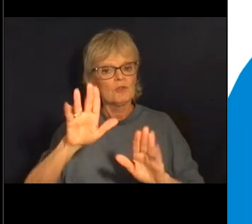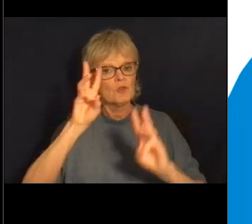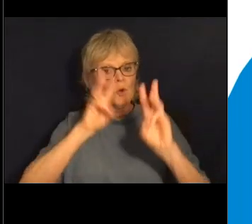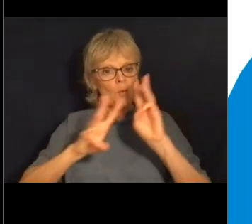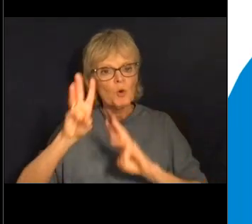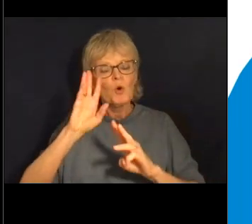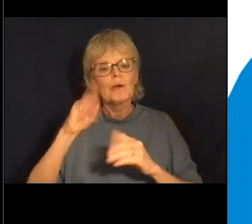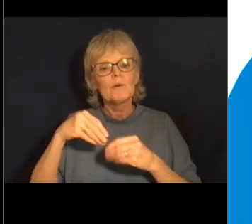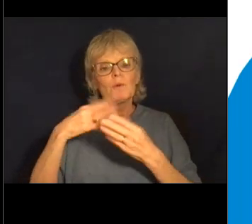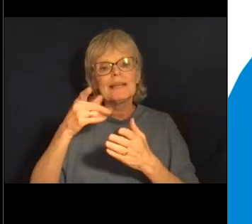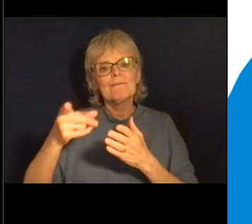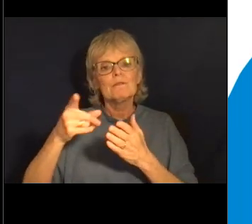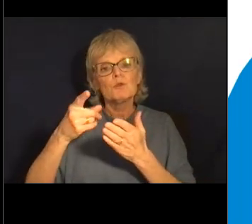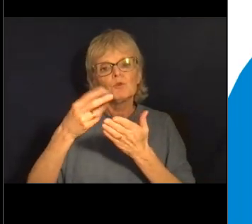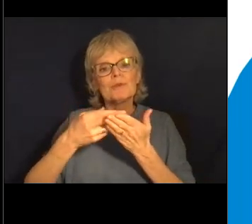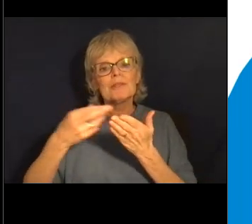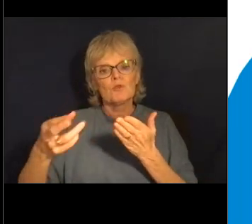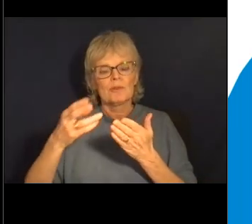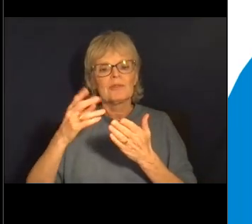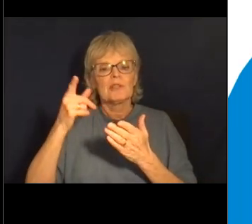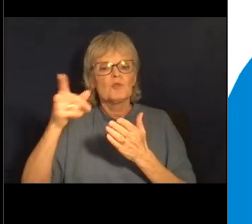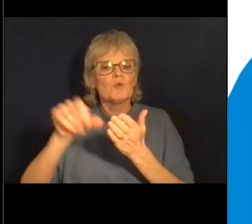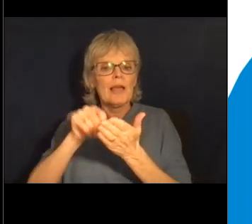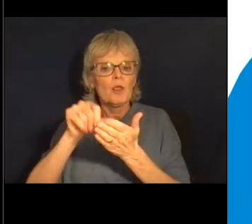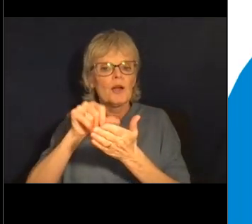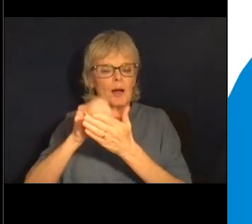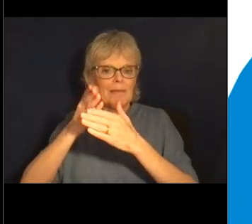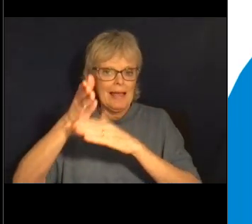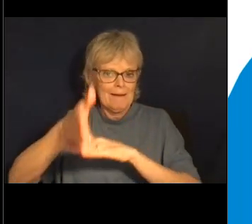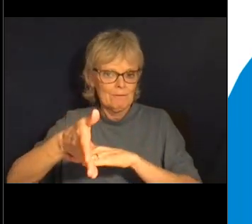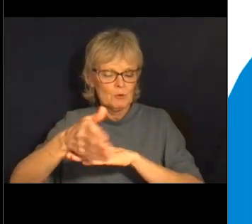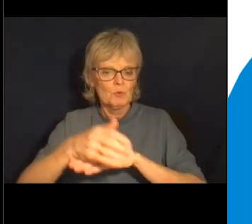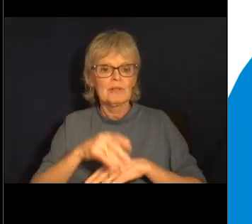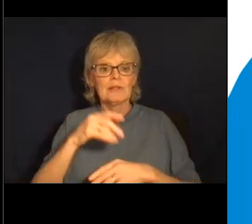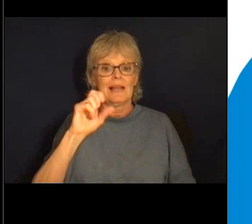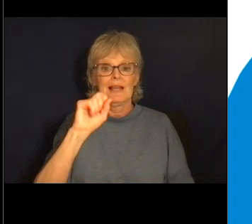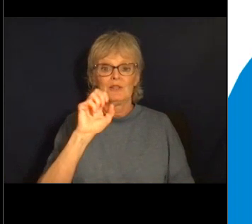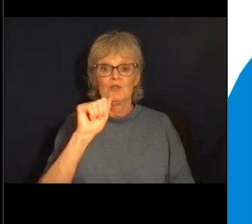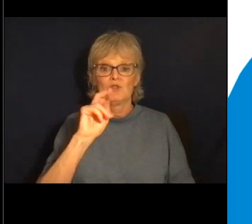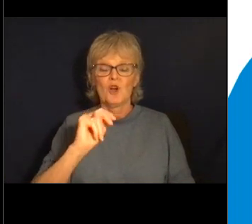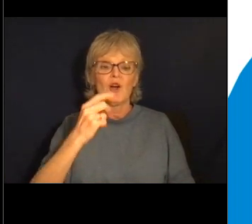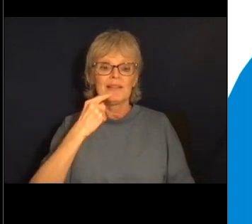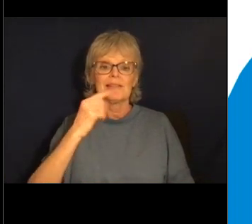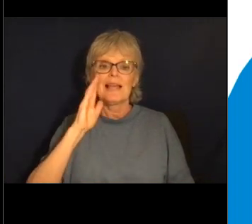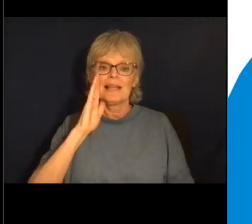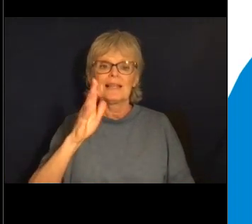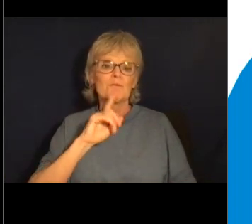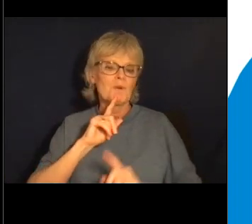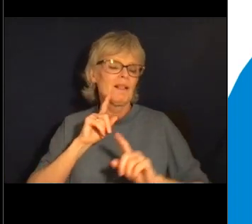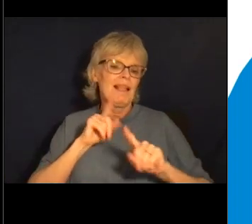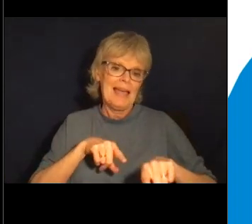so you can look things up after the webinar. Also, Sean has generously agreed to answer questions so we don't get too.